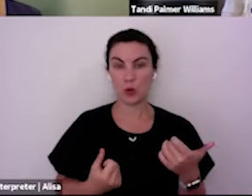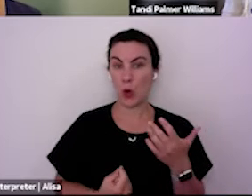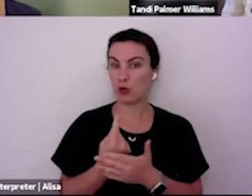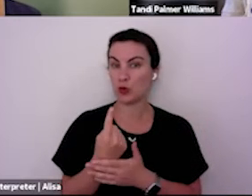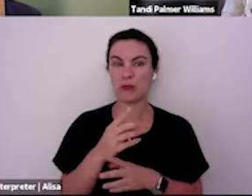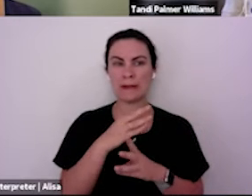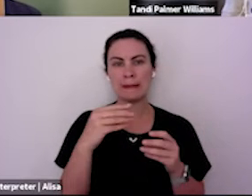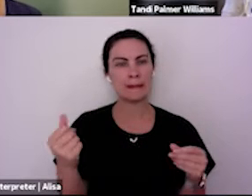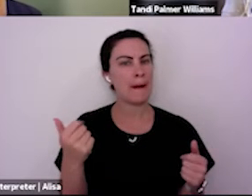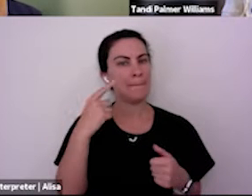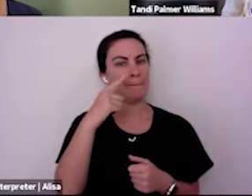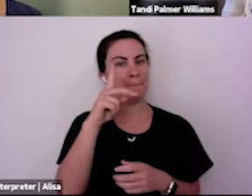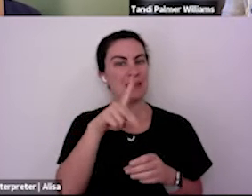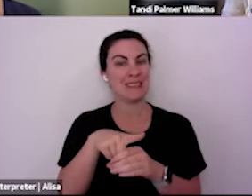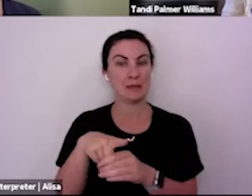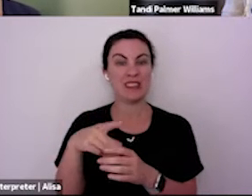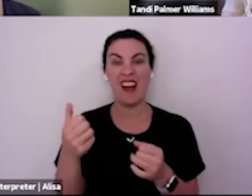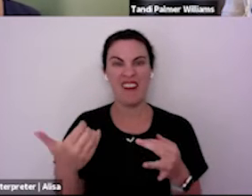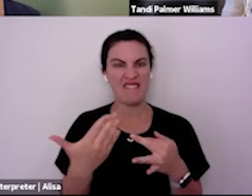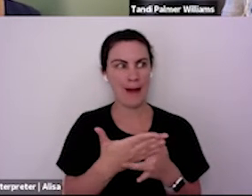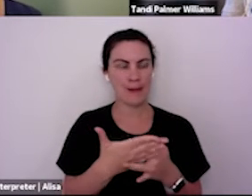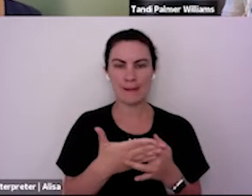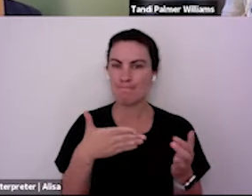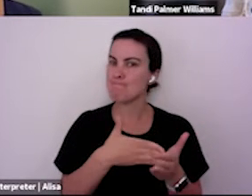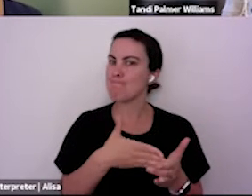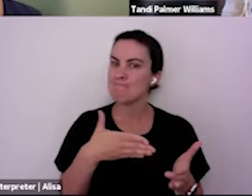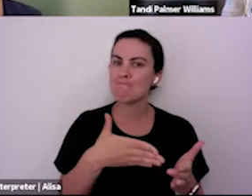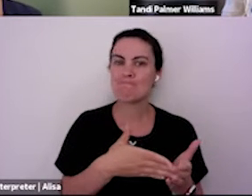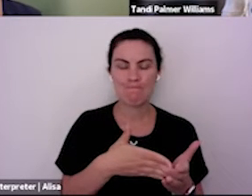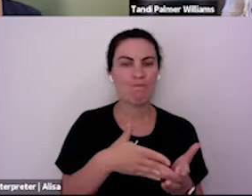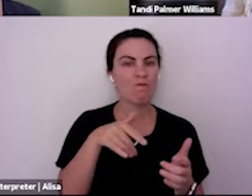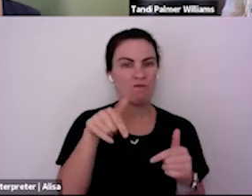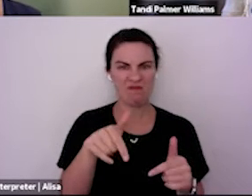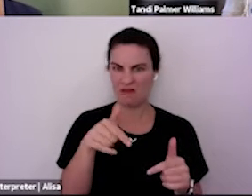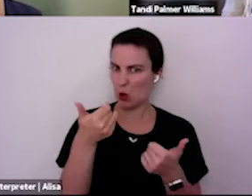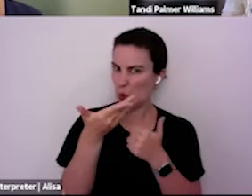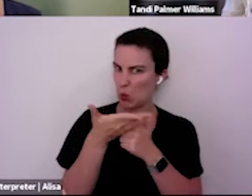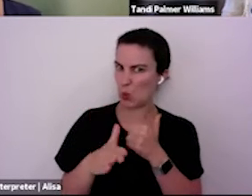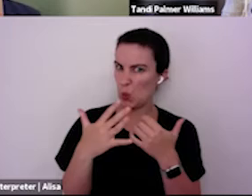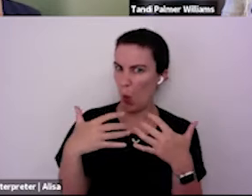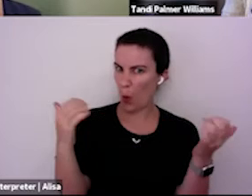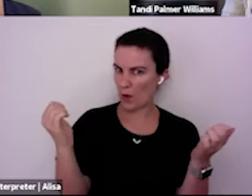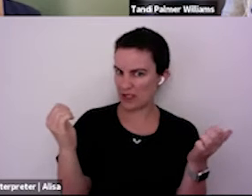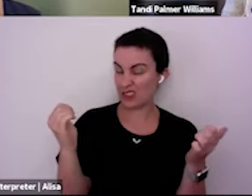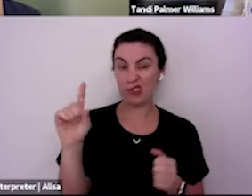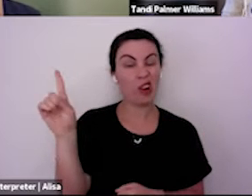might find and actually find a new audience. Really, it's become part of our mainstream thinking across all the business segments.